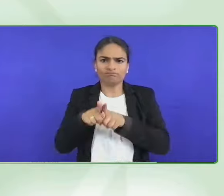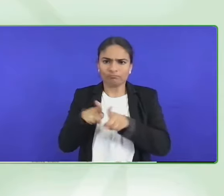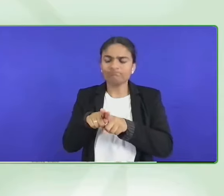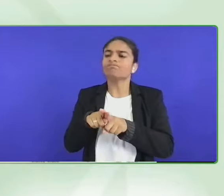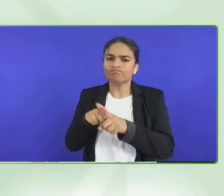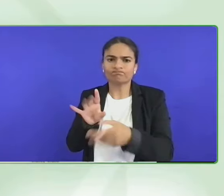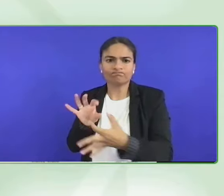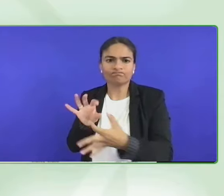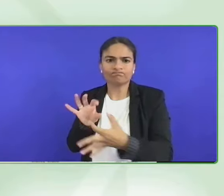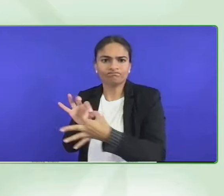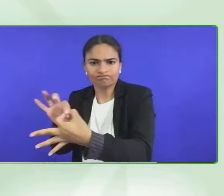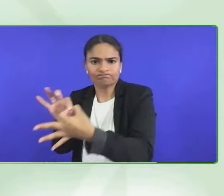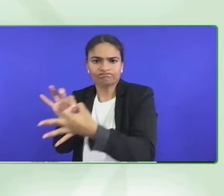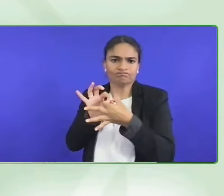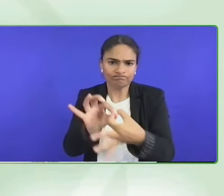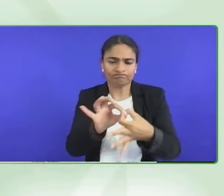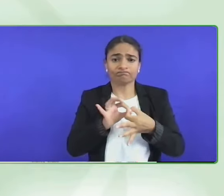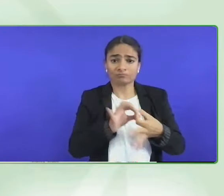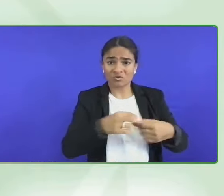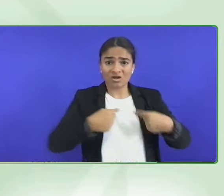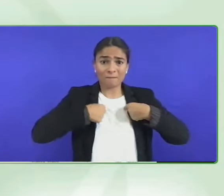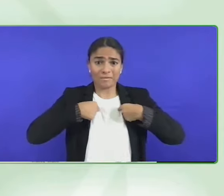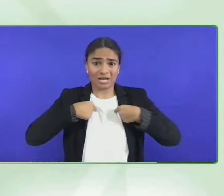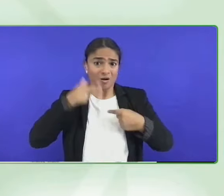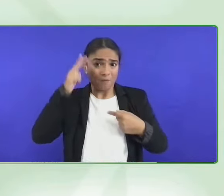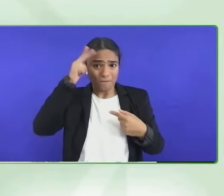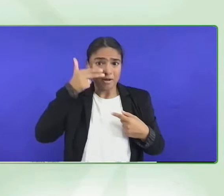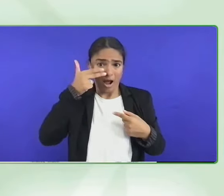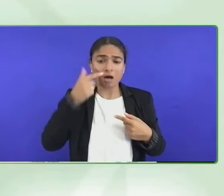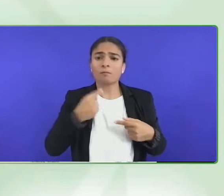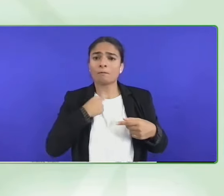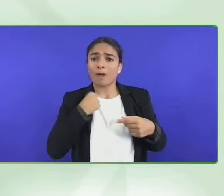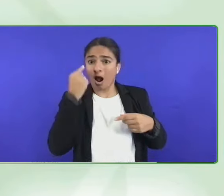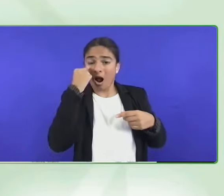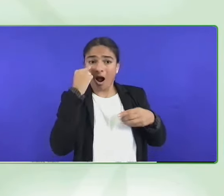and it was sink or swim.